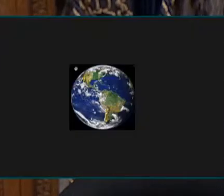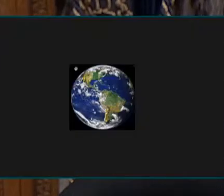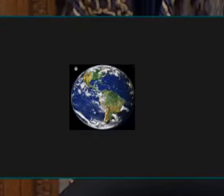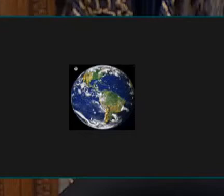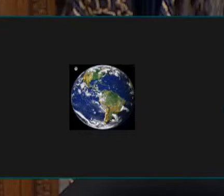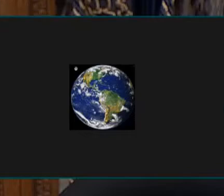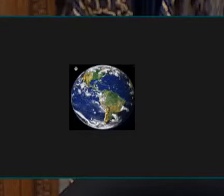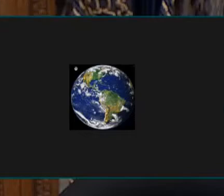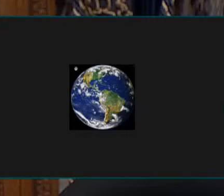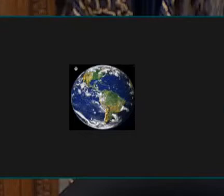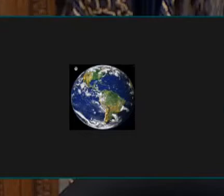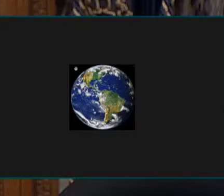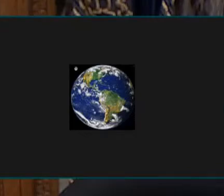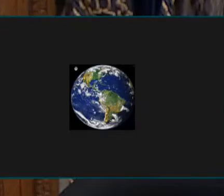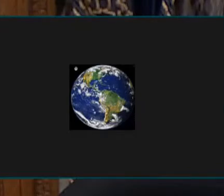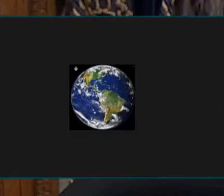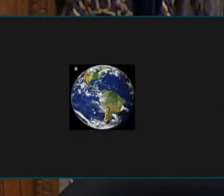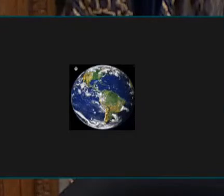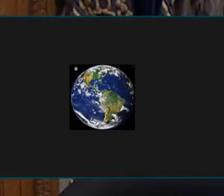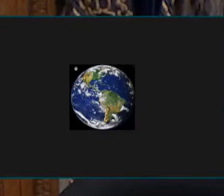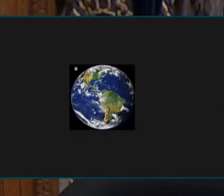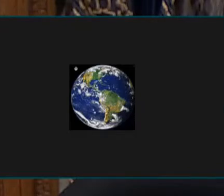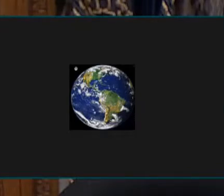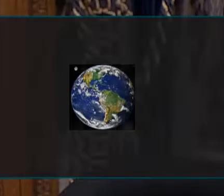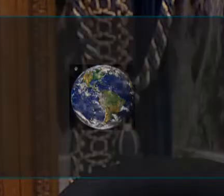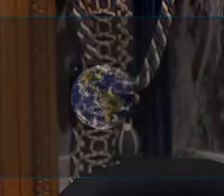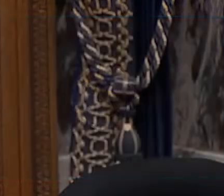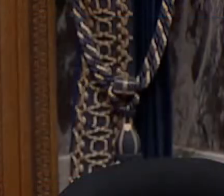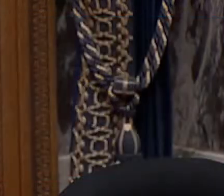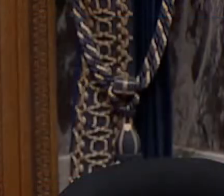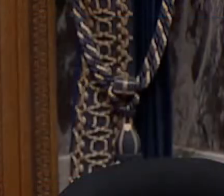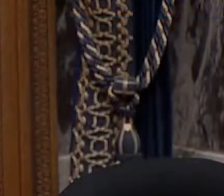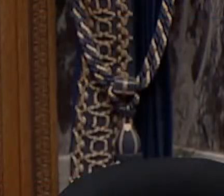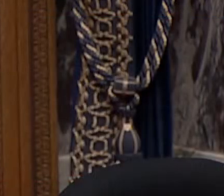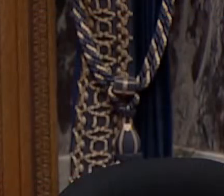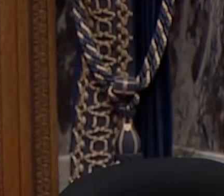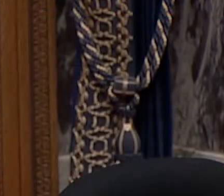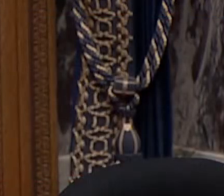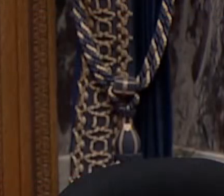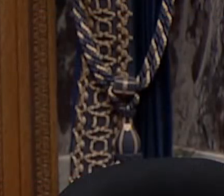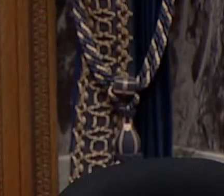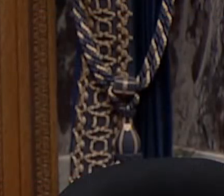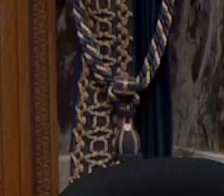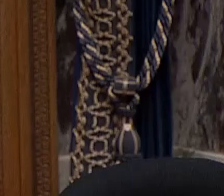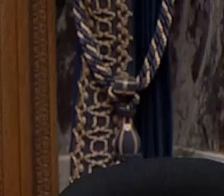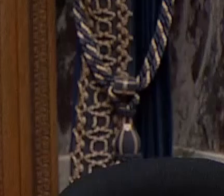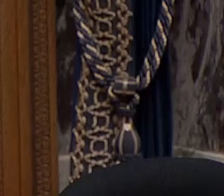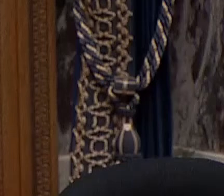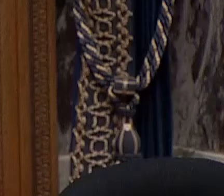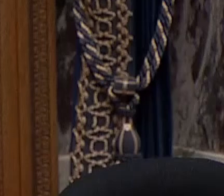mental health, seeing, hearing, dexterity, learning, memory, development and more.